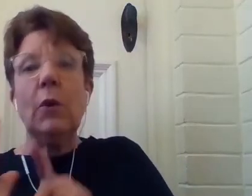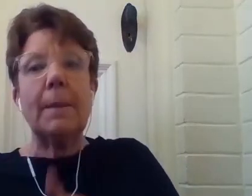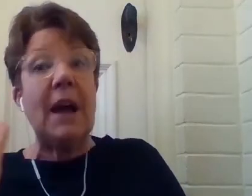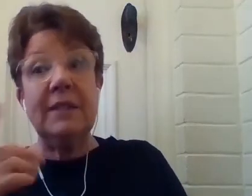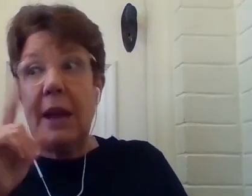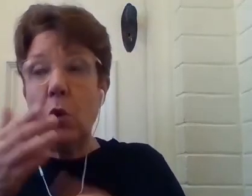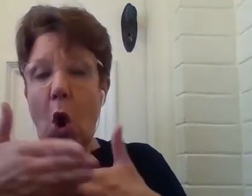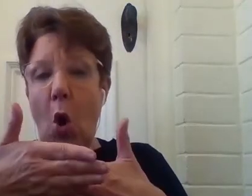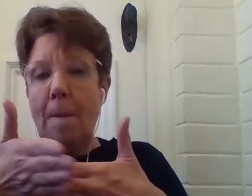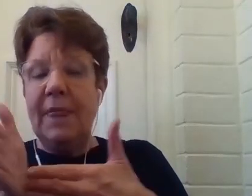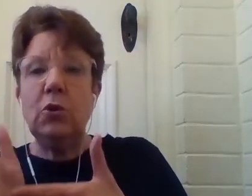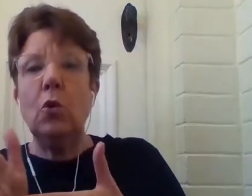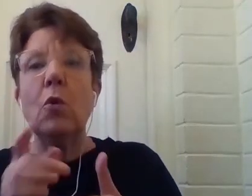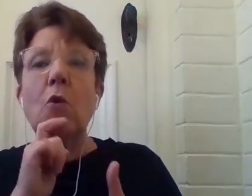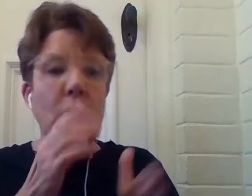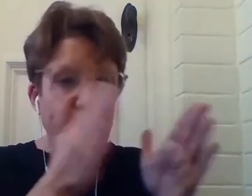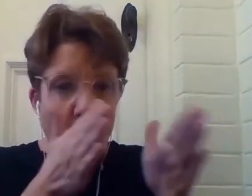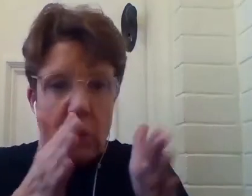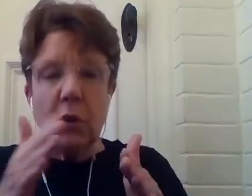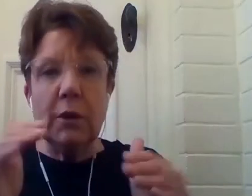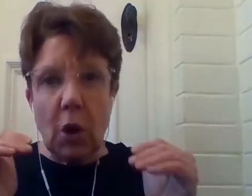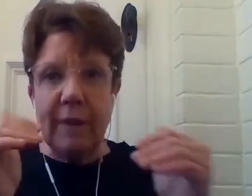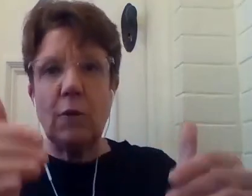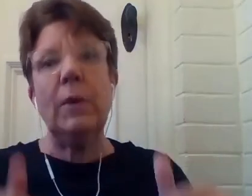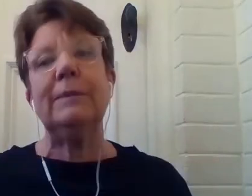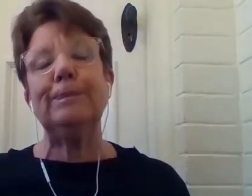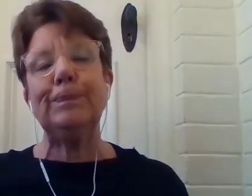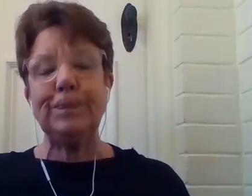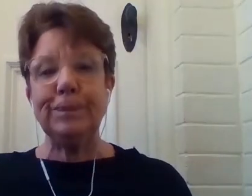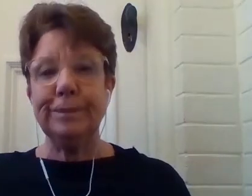about to who focus your attention on going forward. >> FRANCES: Thank you